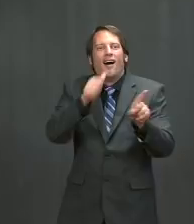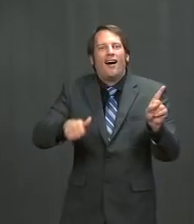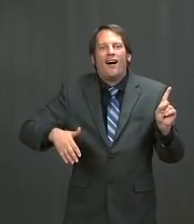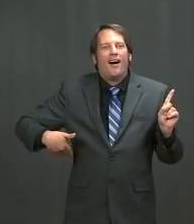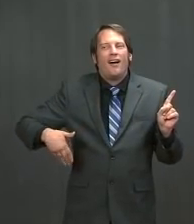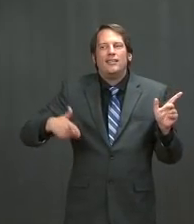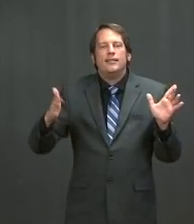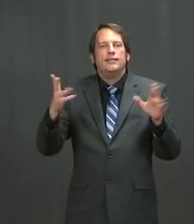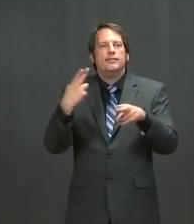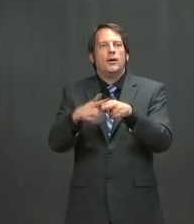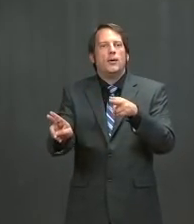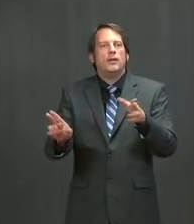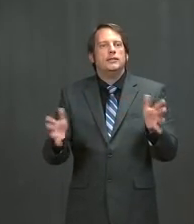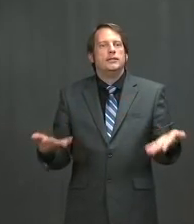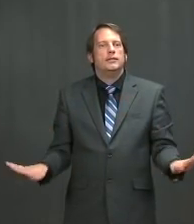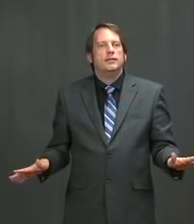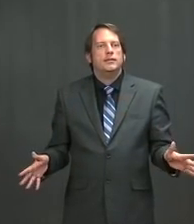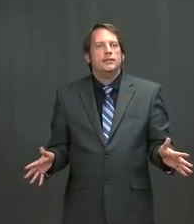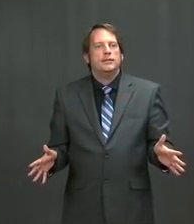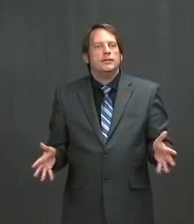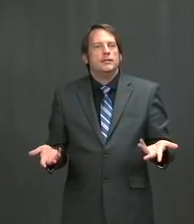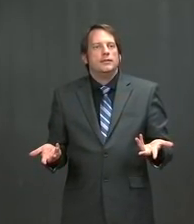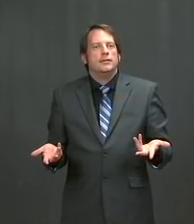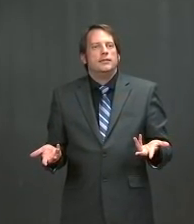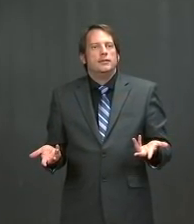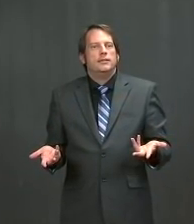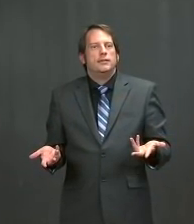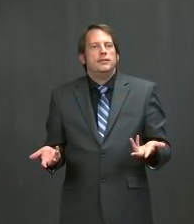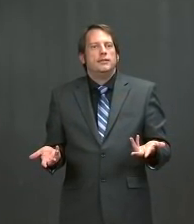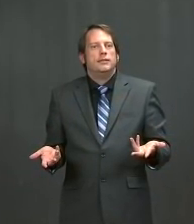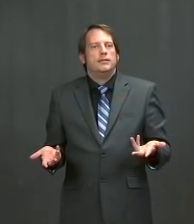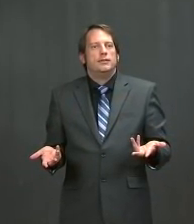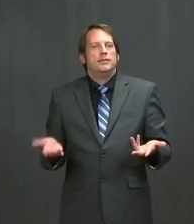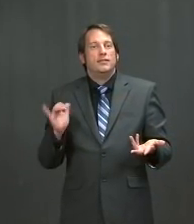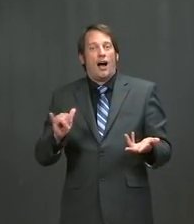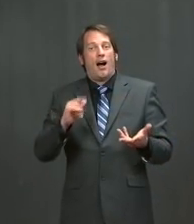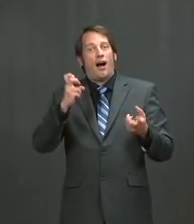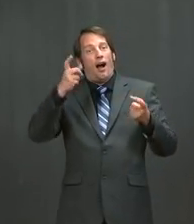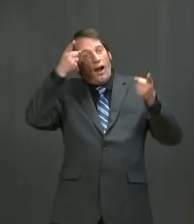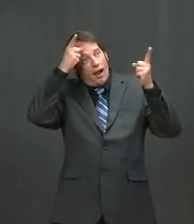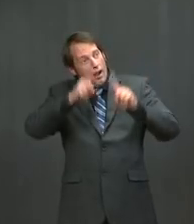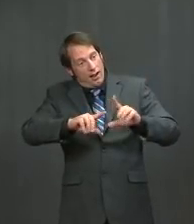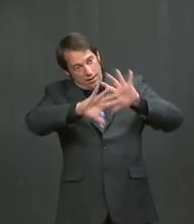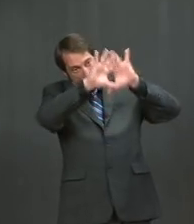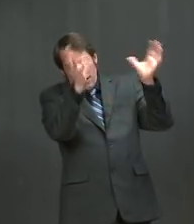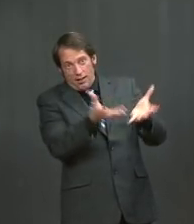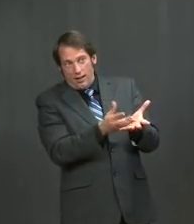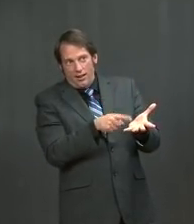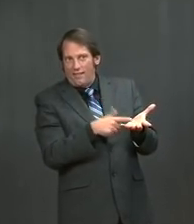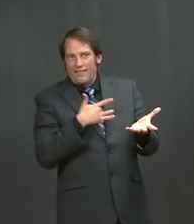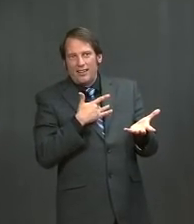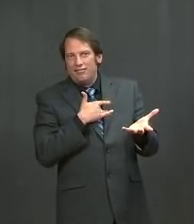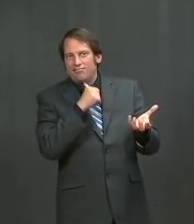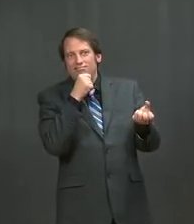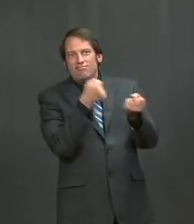and that's what he was expressing. The Press: Right. But does he -- he does acknowledge that? Because his comments had been confusing about closing it at 5:00 p.m.